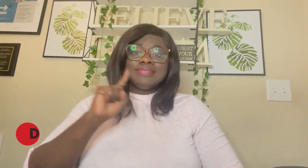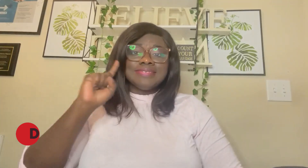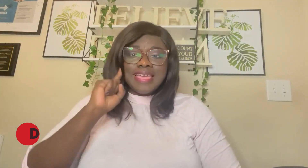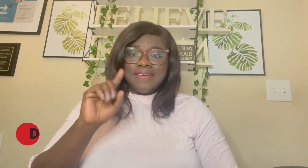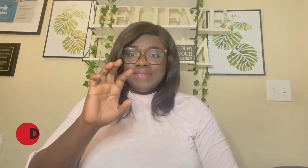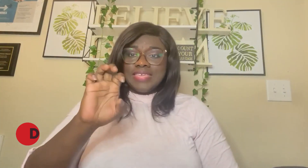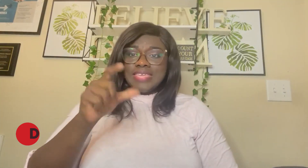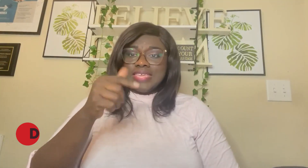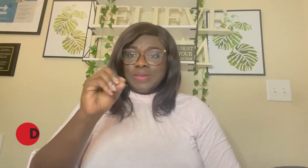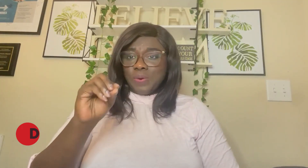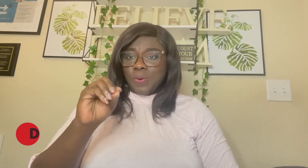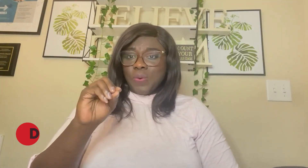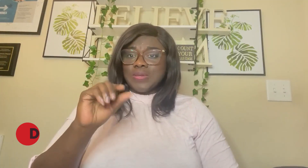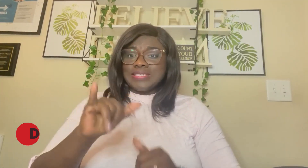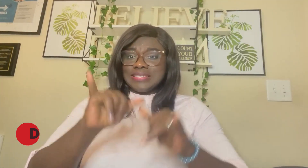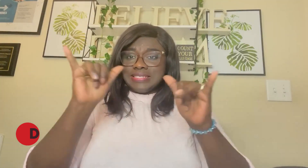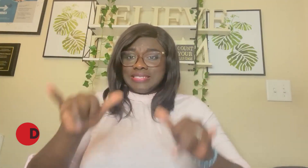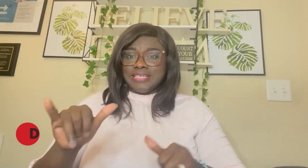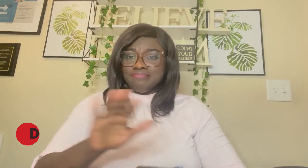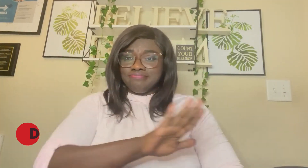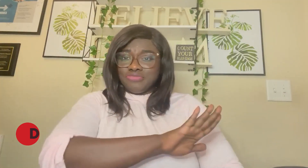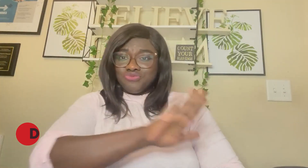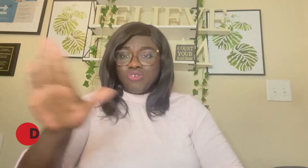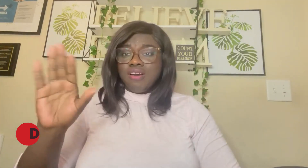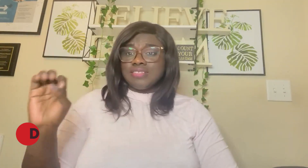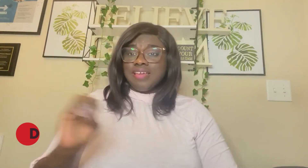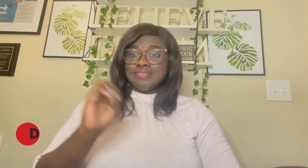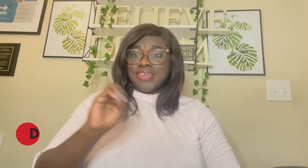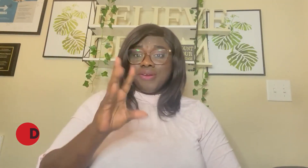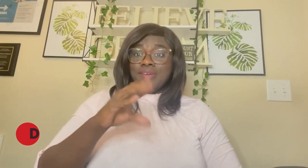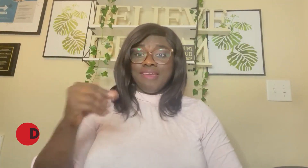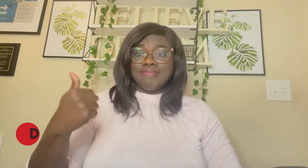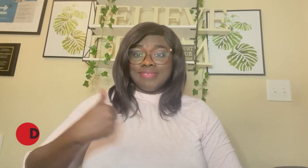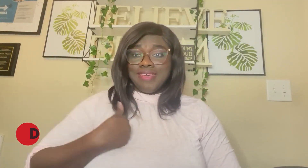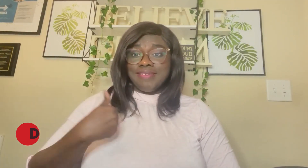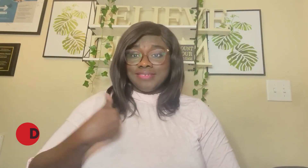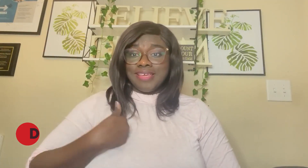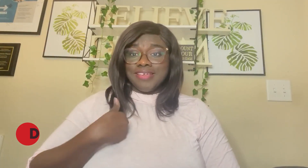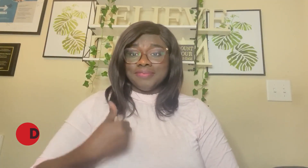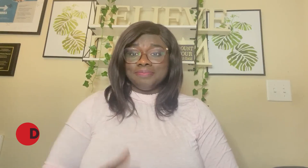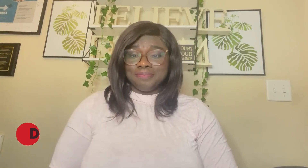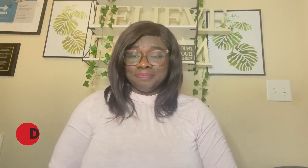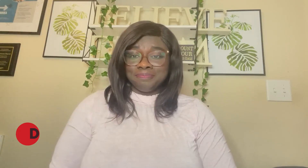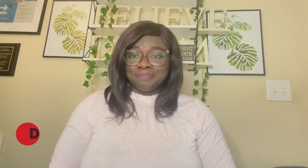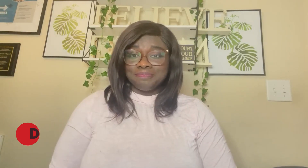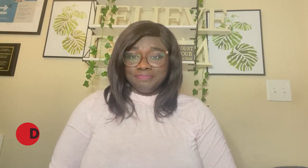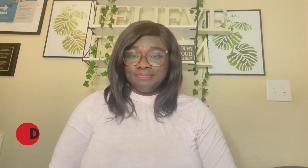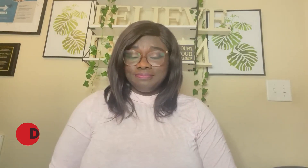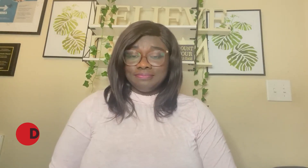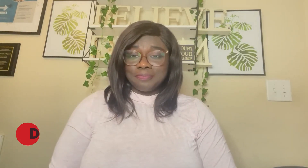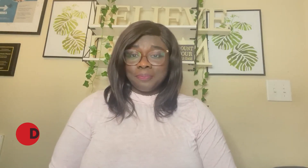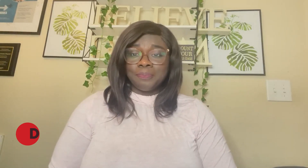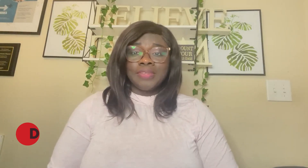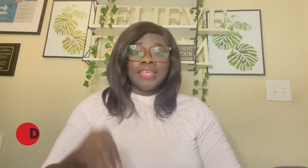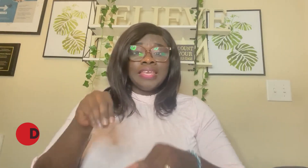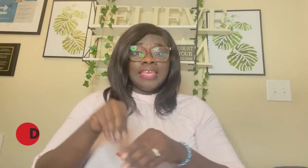Deaf ecosystem across Ontario and Canada.